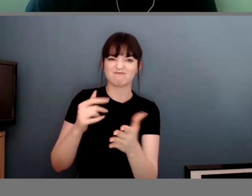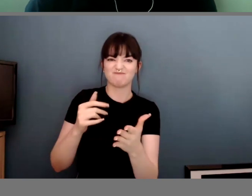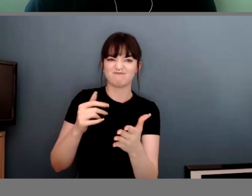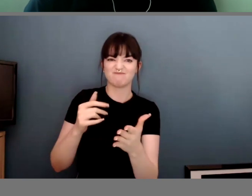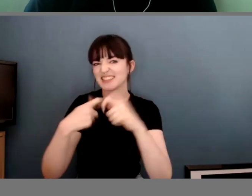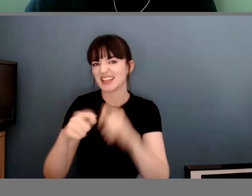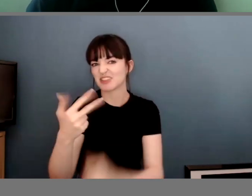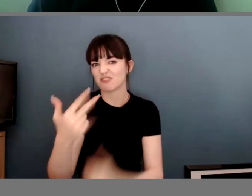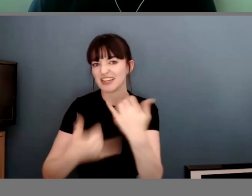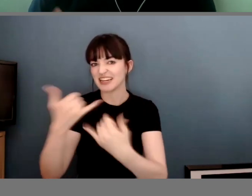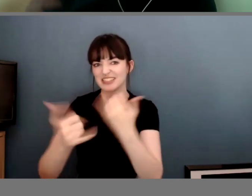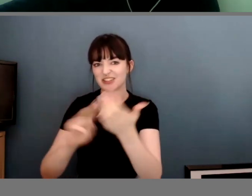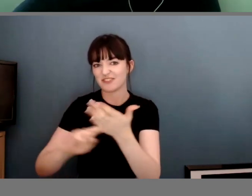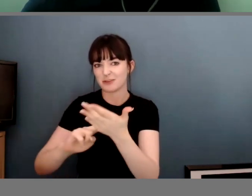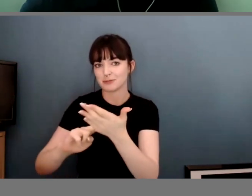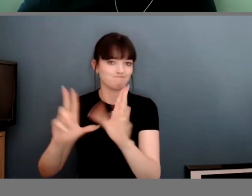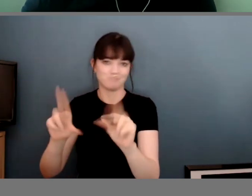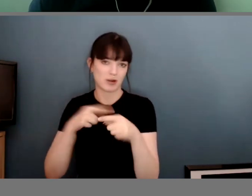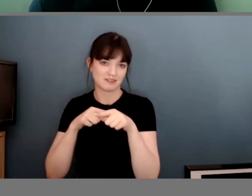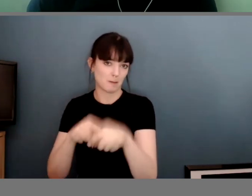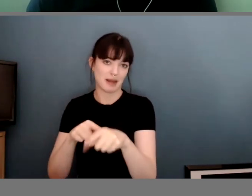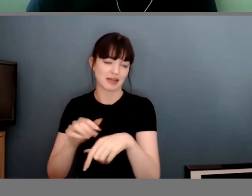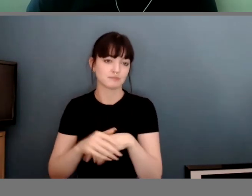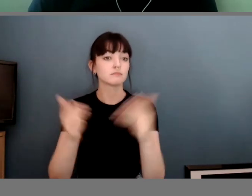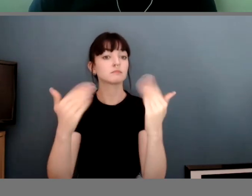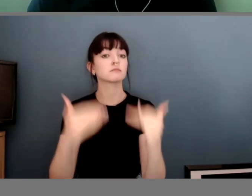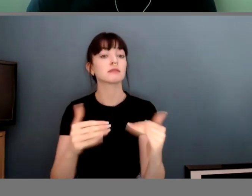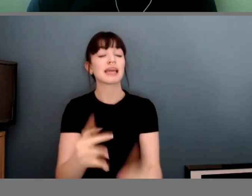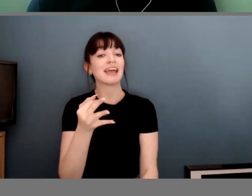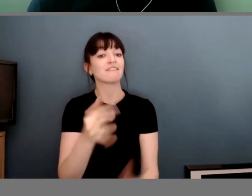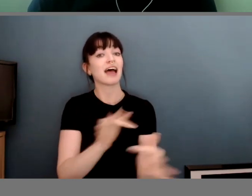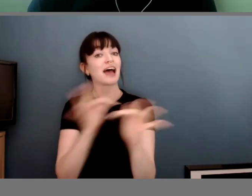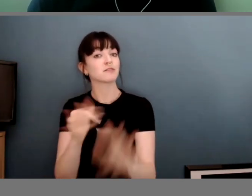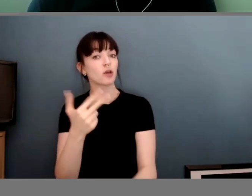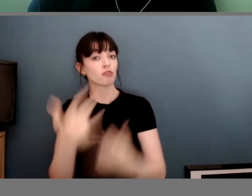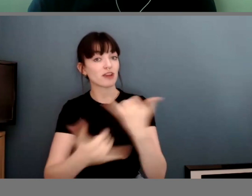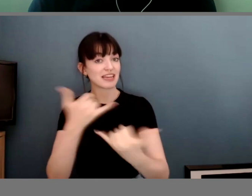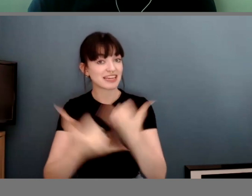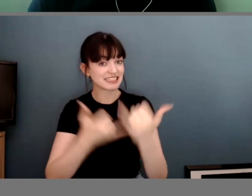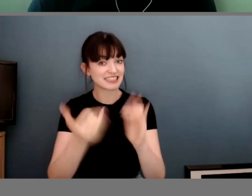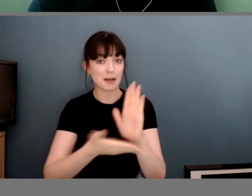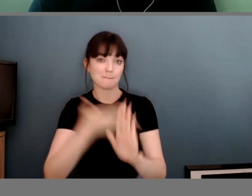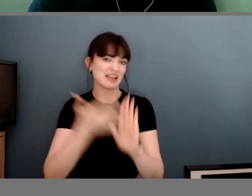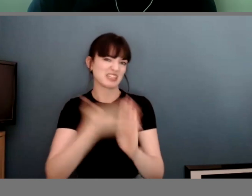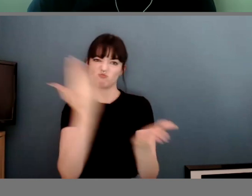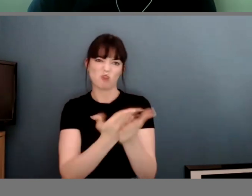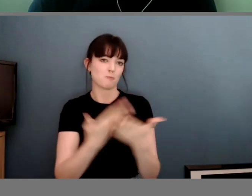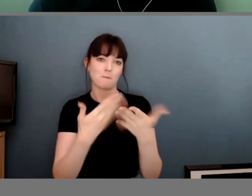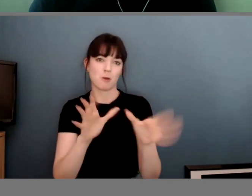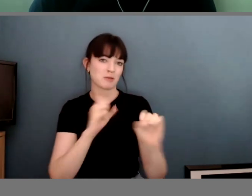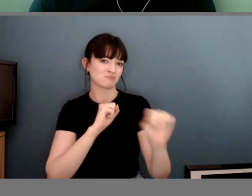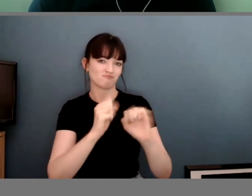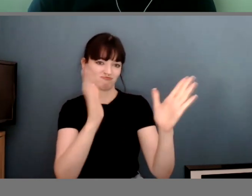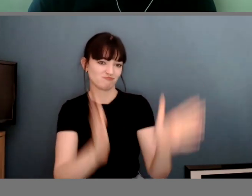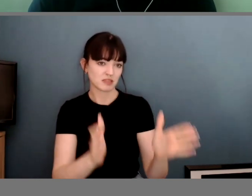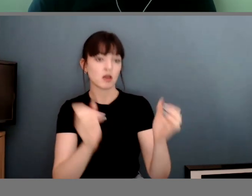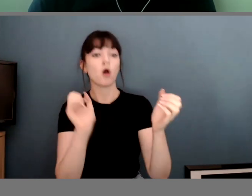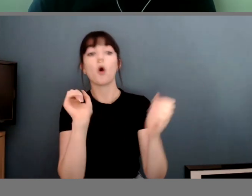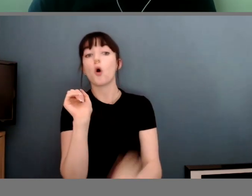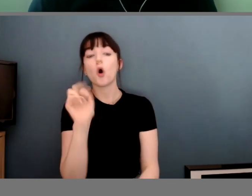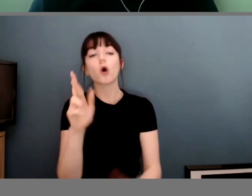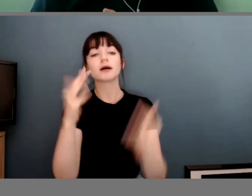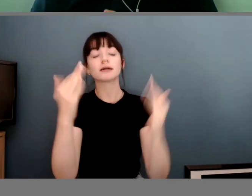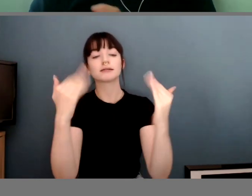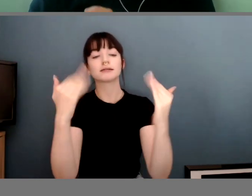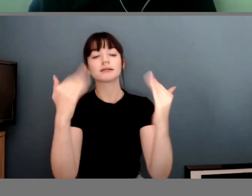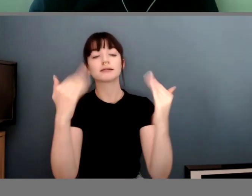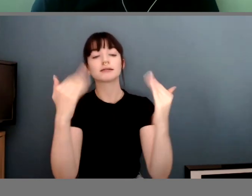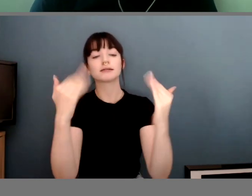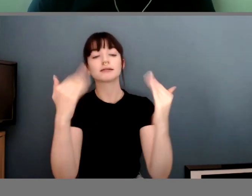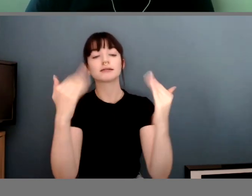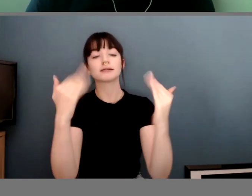be used as a public building after three years. So obviously there is a lot of nuances there.